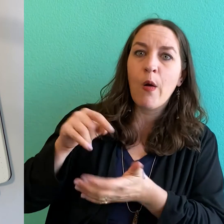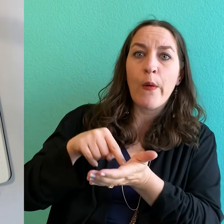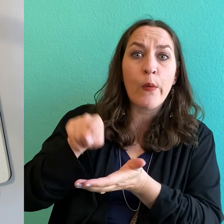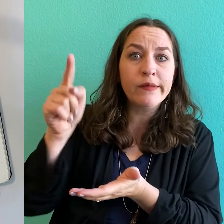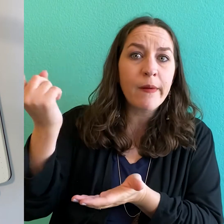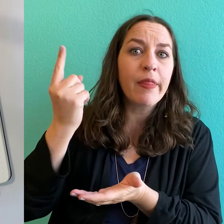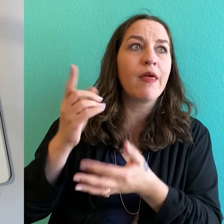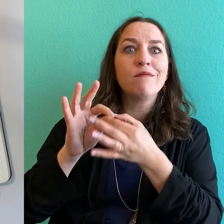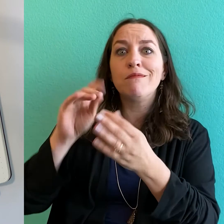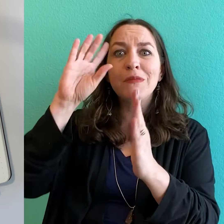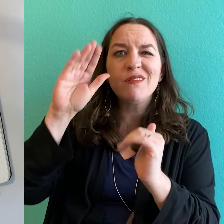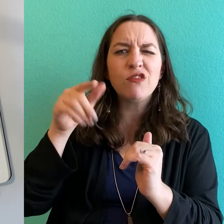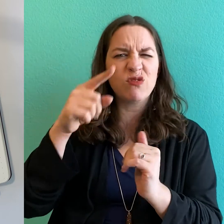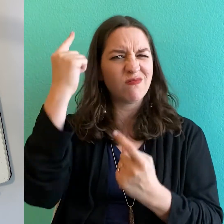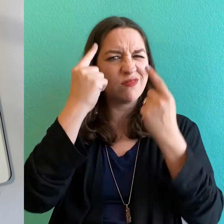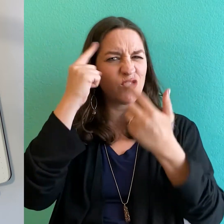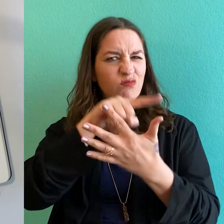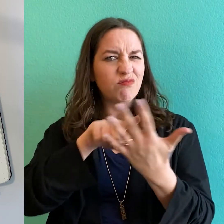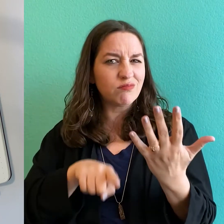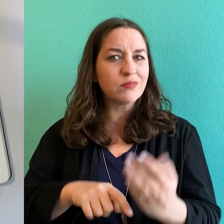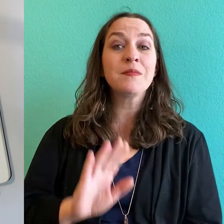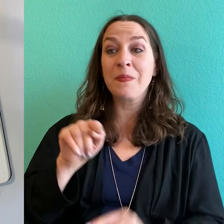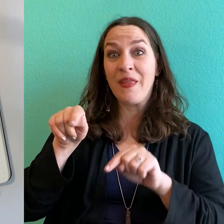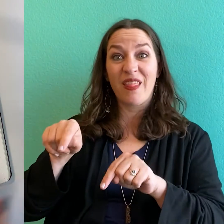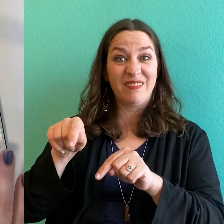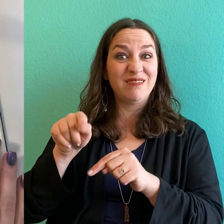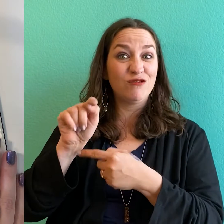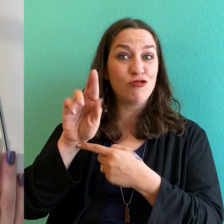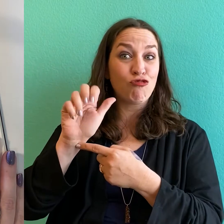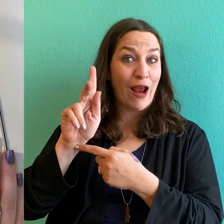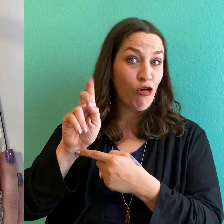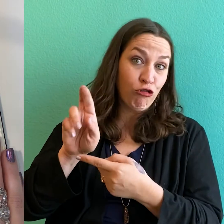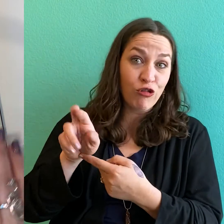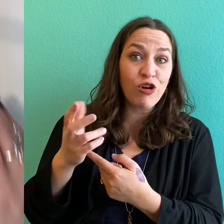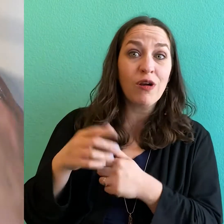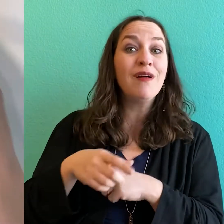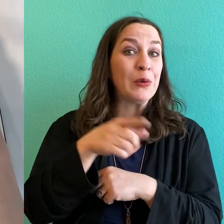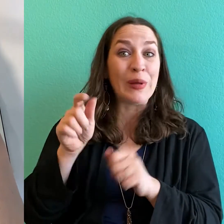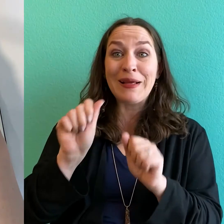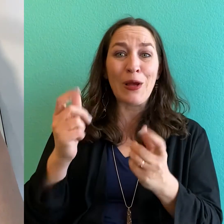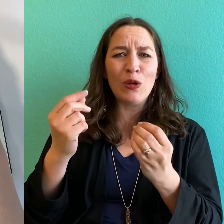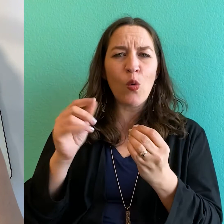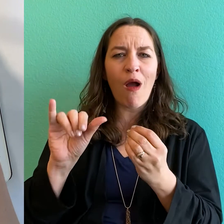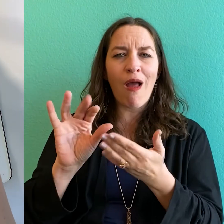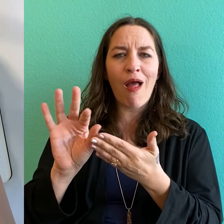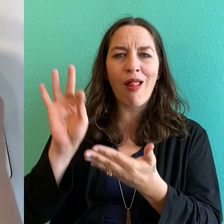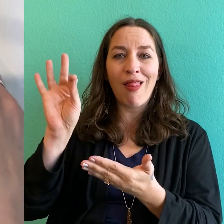obligation or out of expectation of some sort? And one of the things I love about this kind of tracker is that you can start making changes to